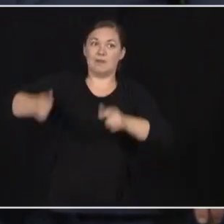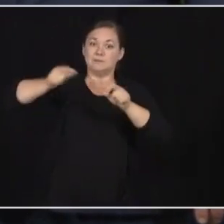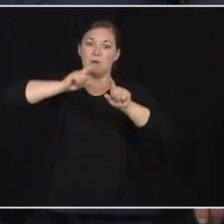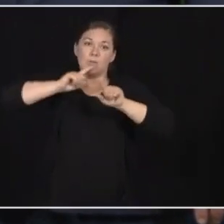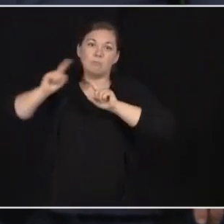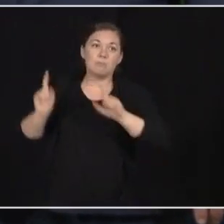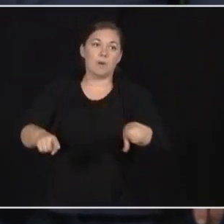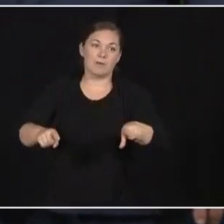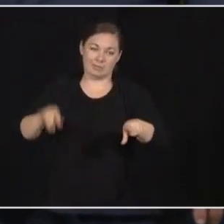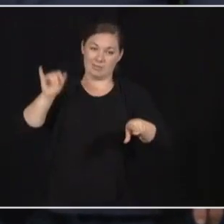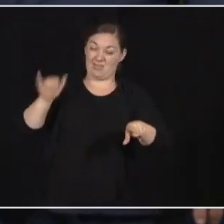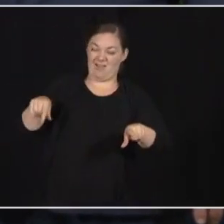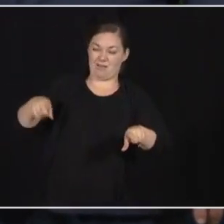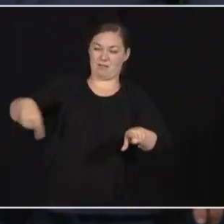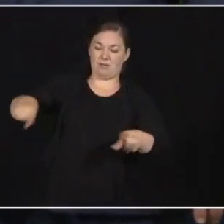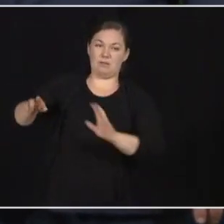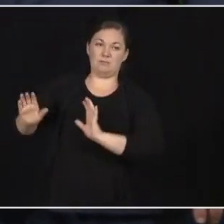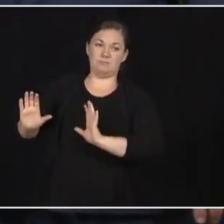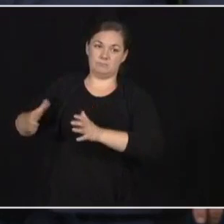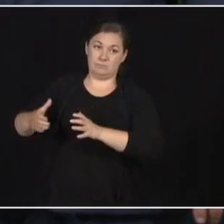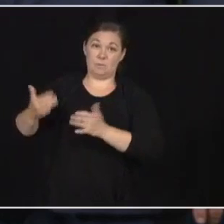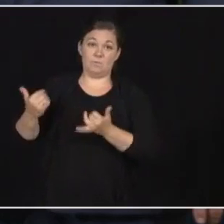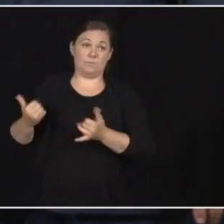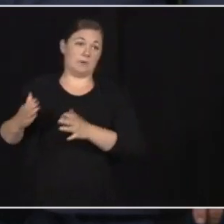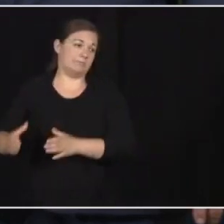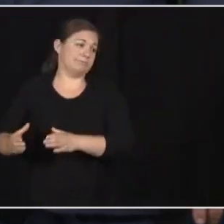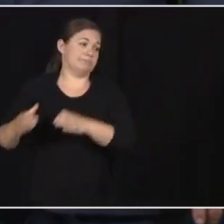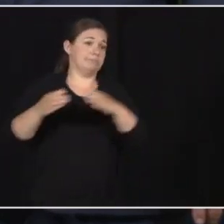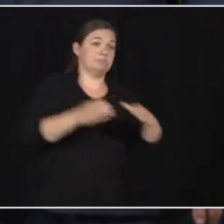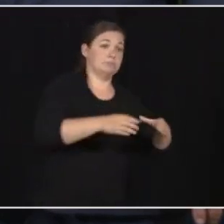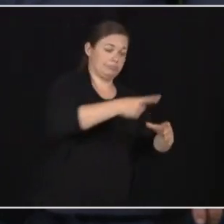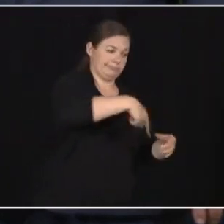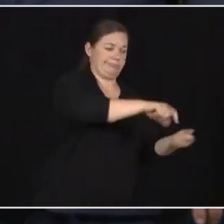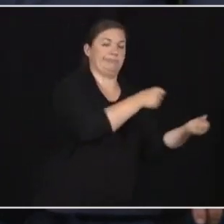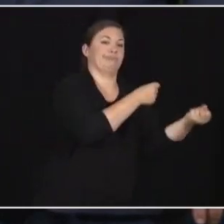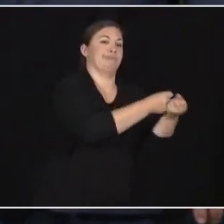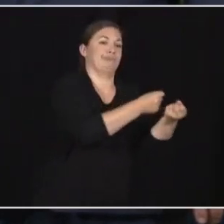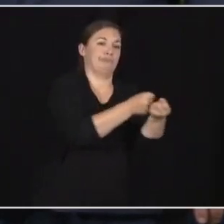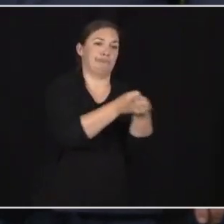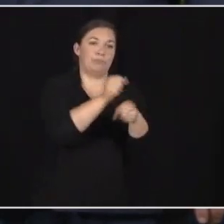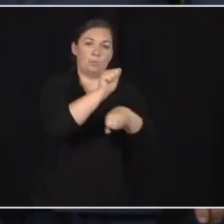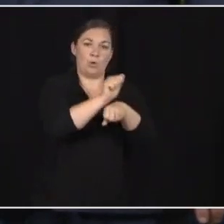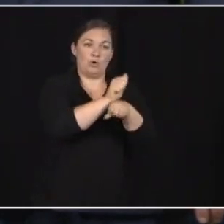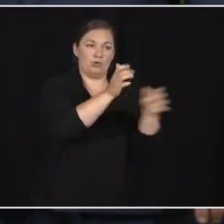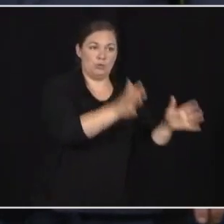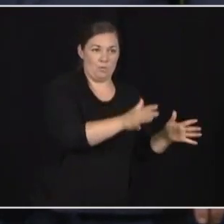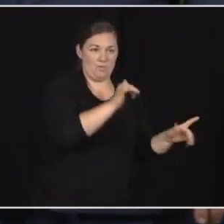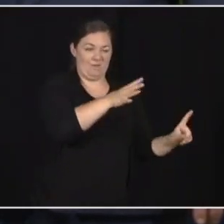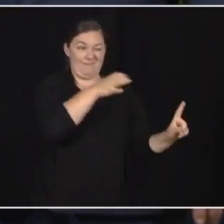for greater needs for urgent response to things and the team is providing support for the workers from the one farm.